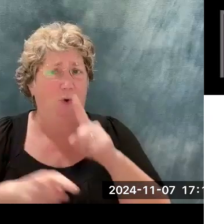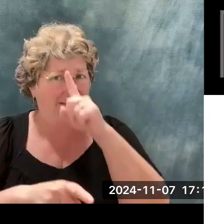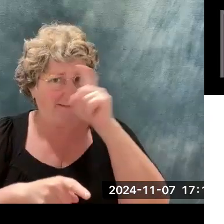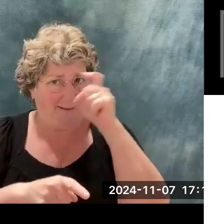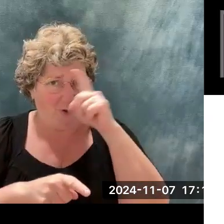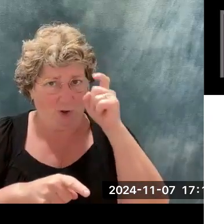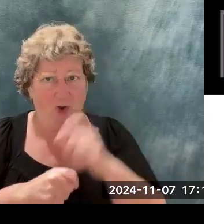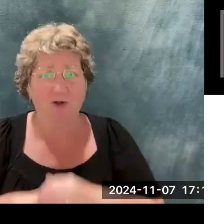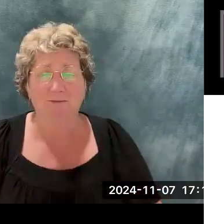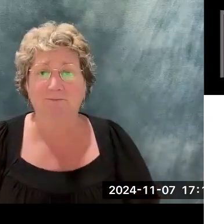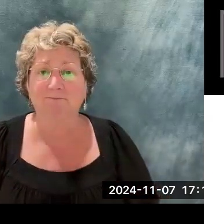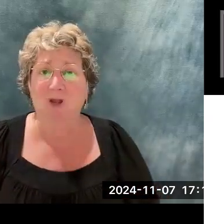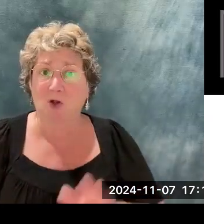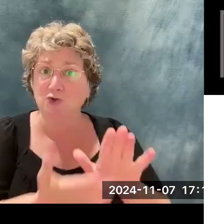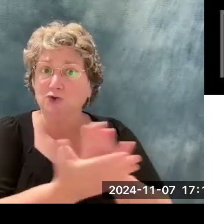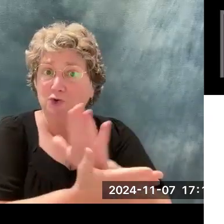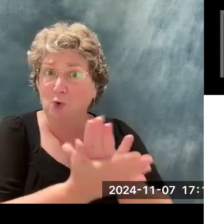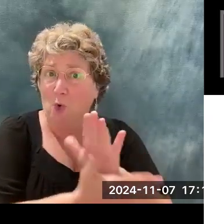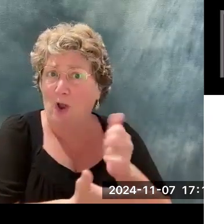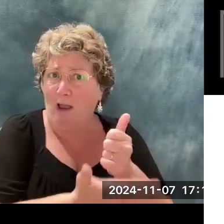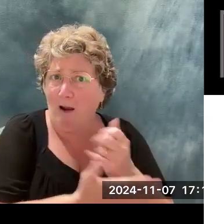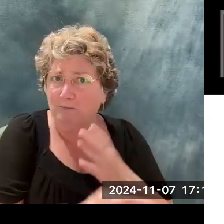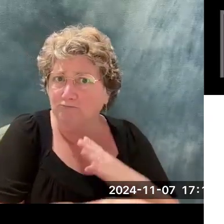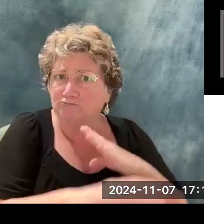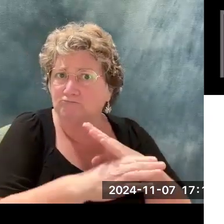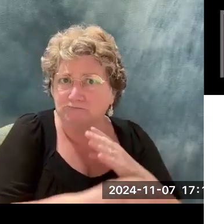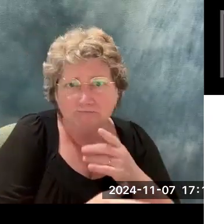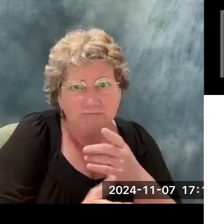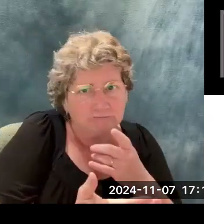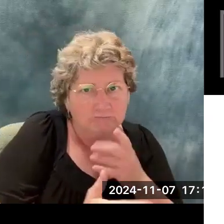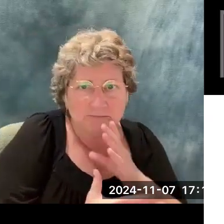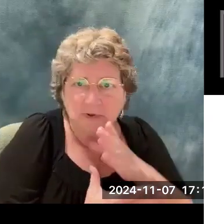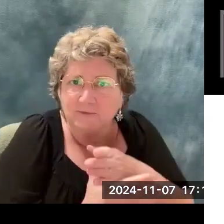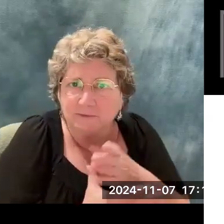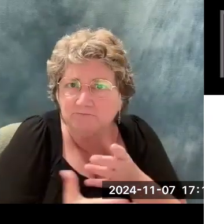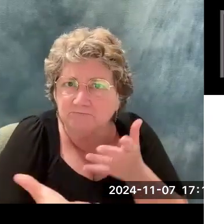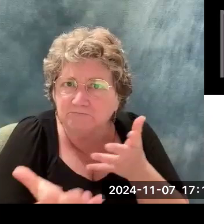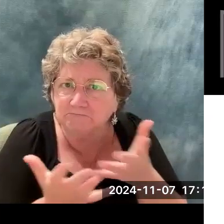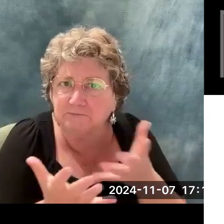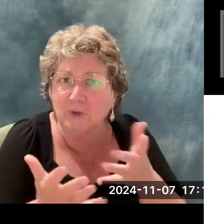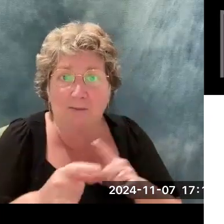losses this summer highlight just how important it is to have everyone involved in supporting youth mental health.